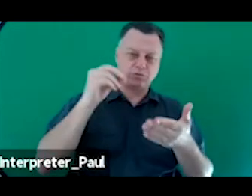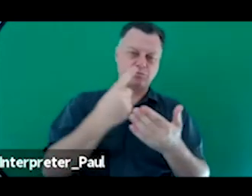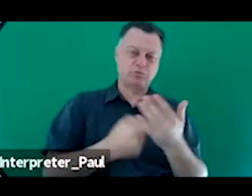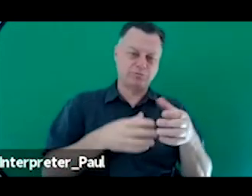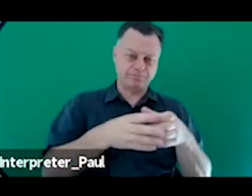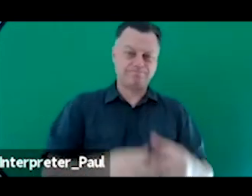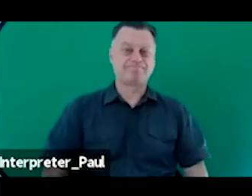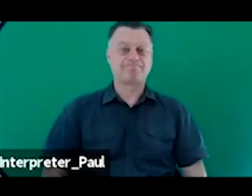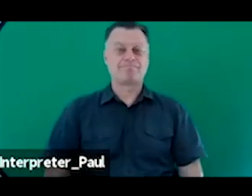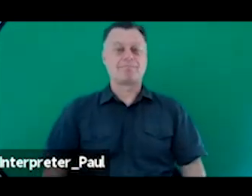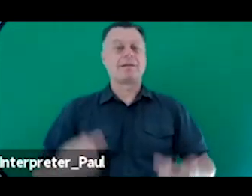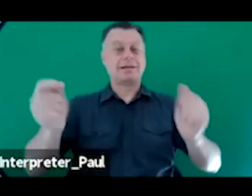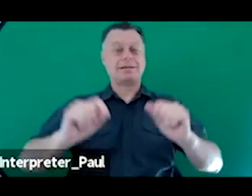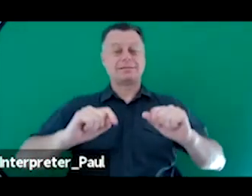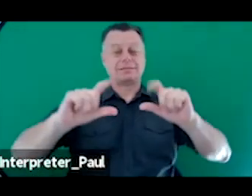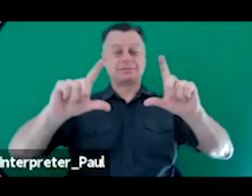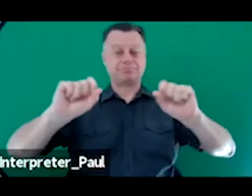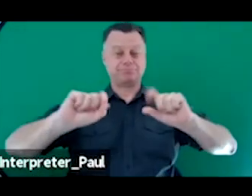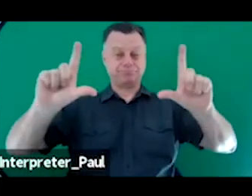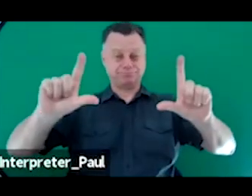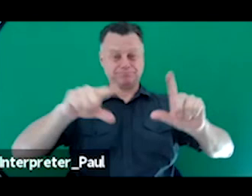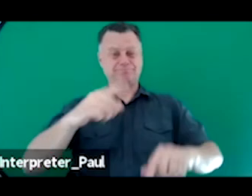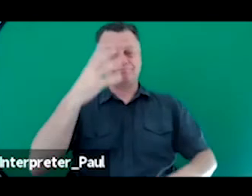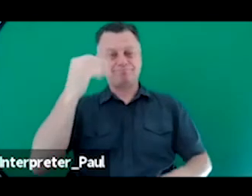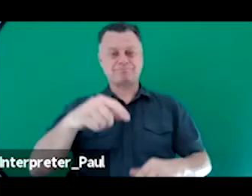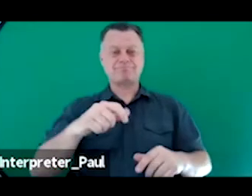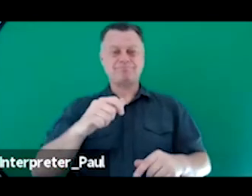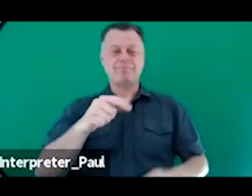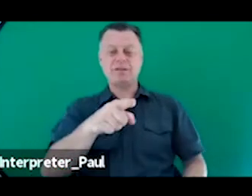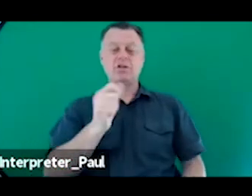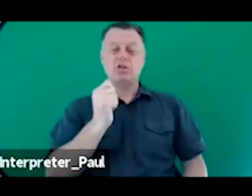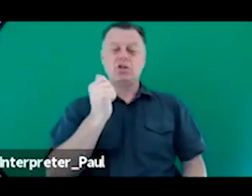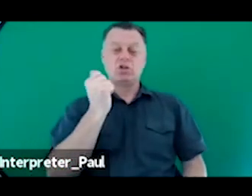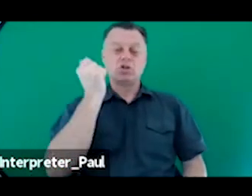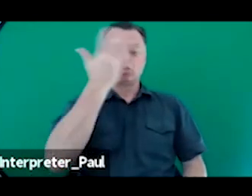On your screen now is a number of folks from the Koori Deaf Mob at a recent conference.